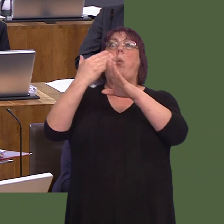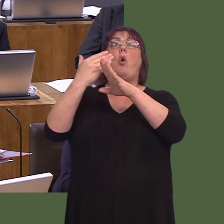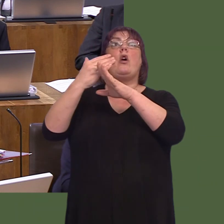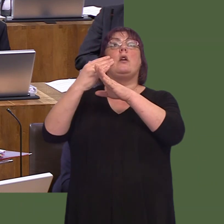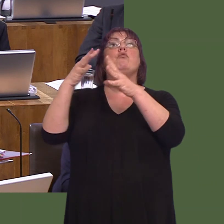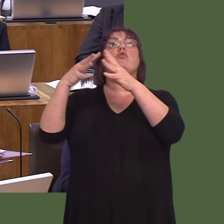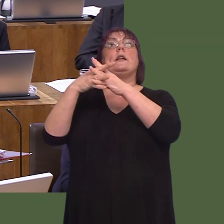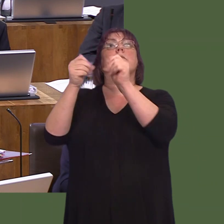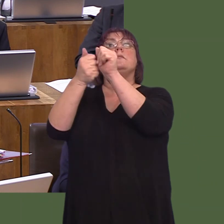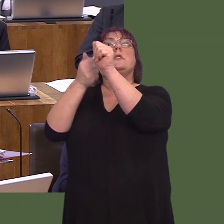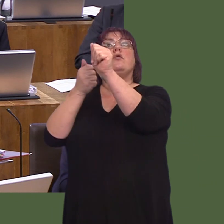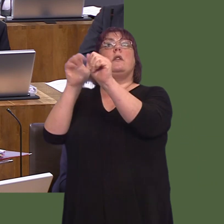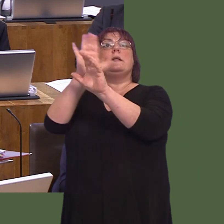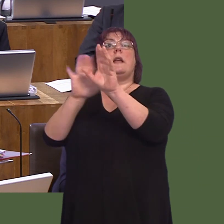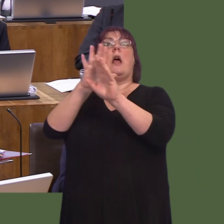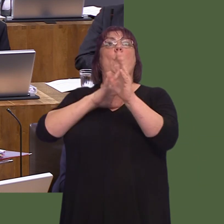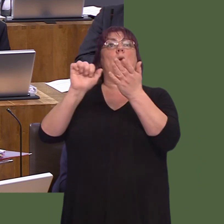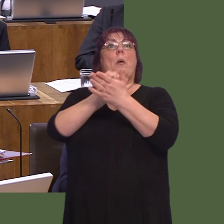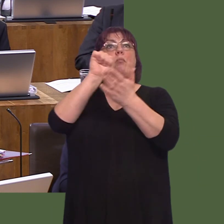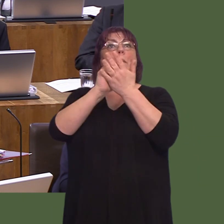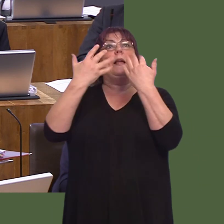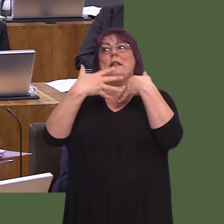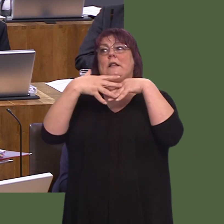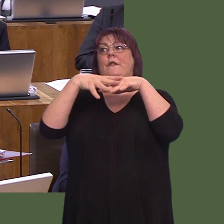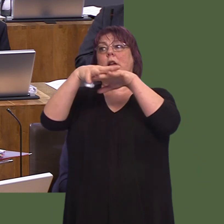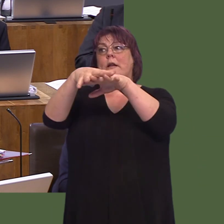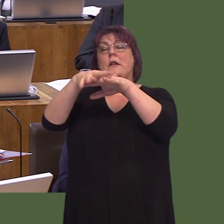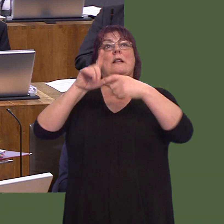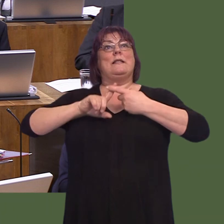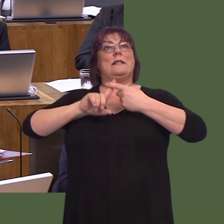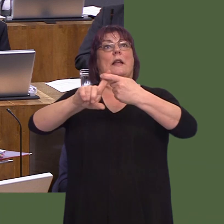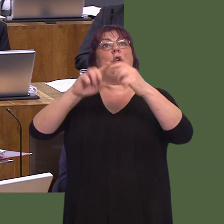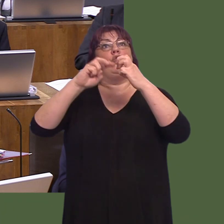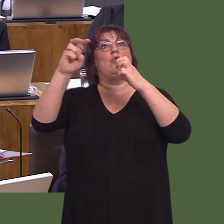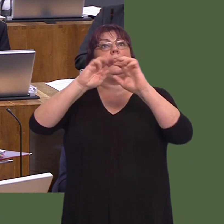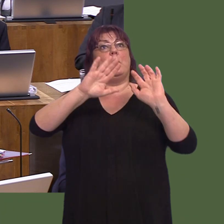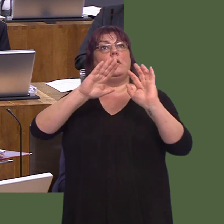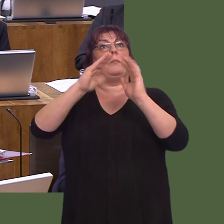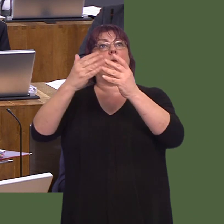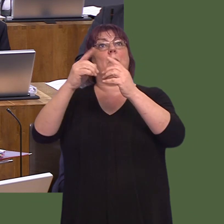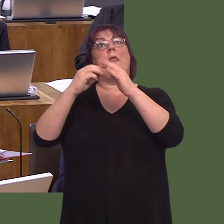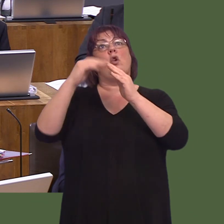estate, a proper, integrated, sustainable transport service, via the north-east Wales